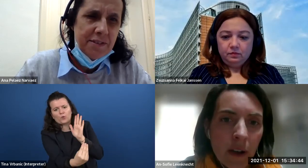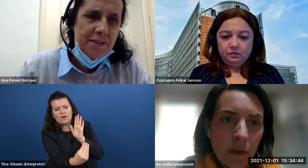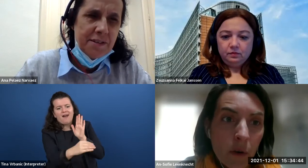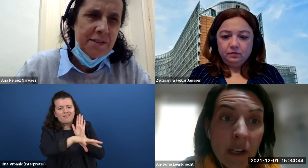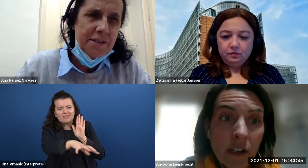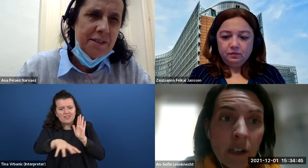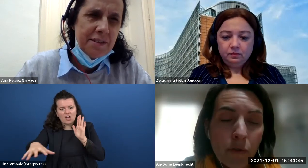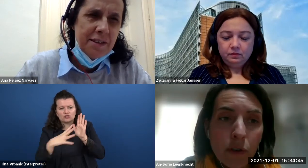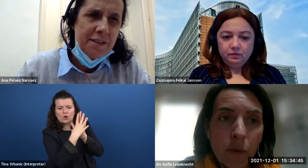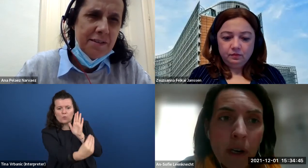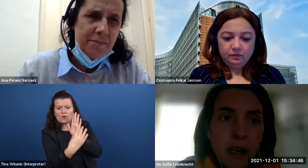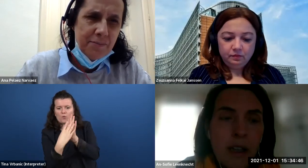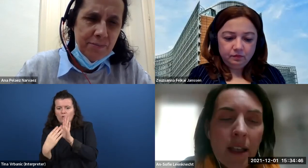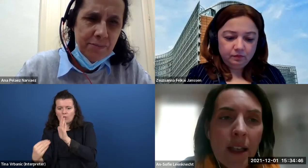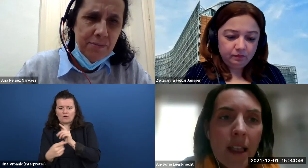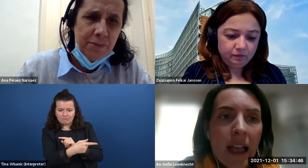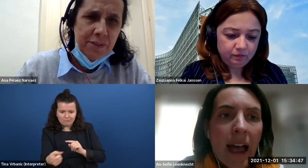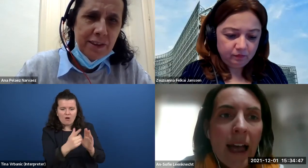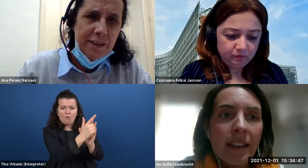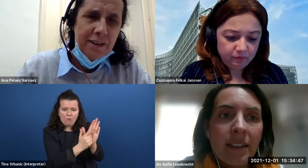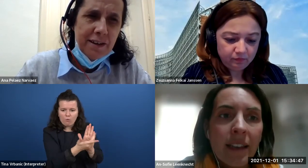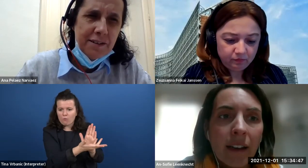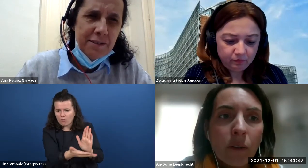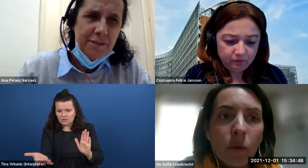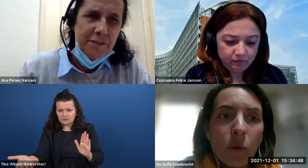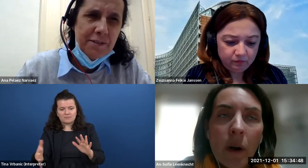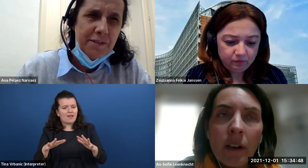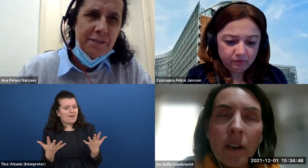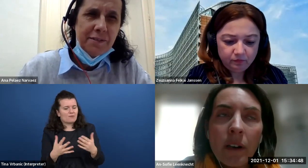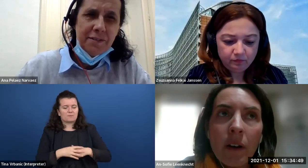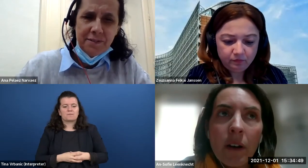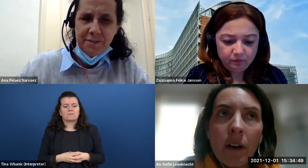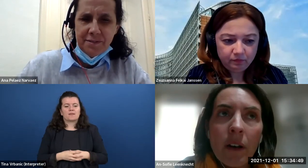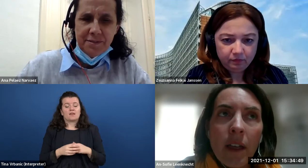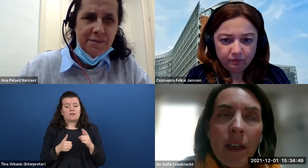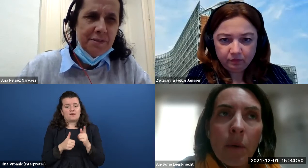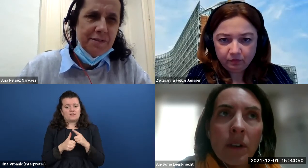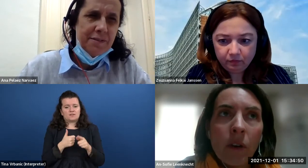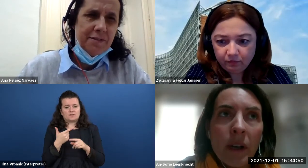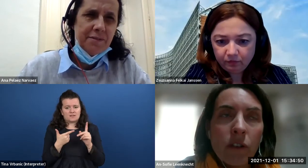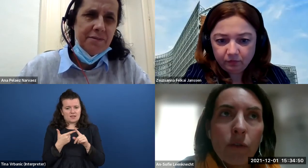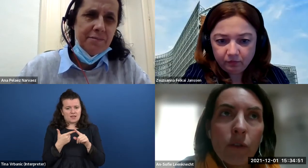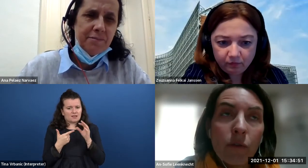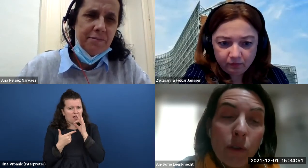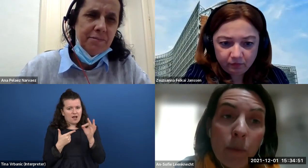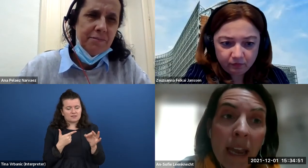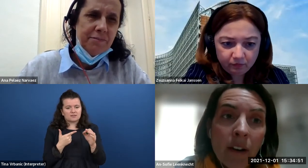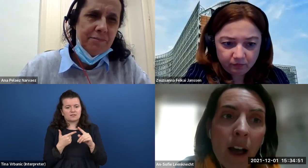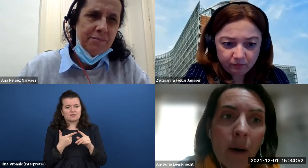That was the first one. And the second one was a question for Spain.